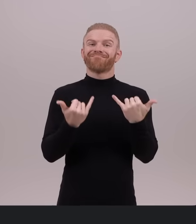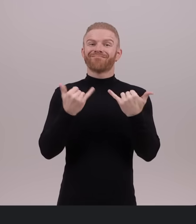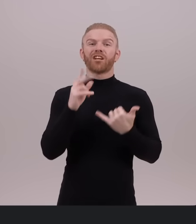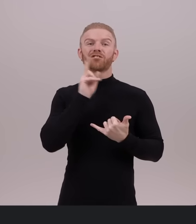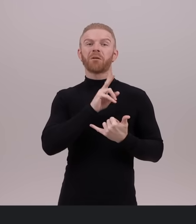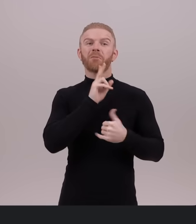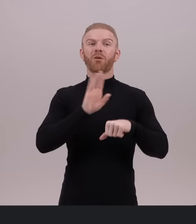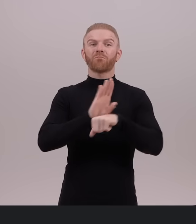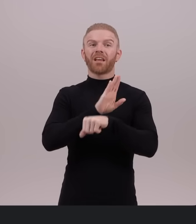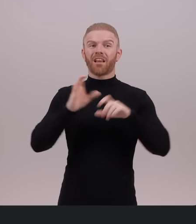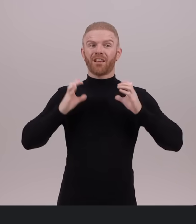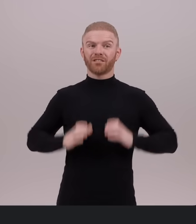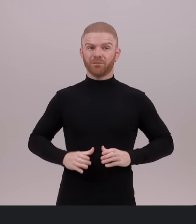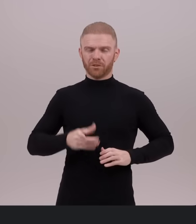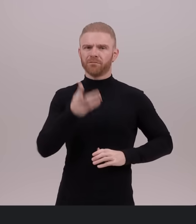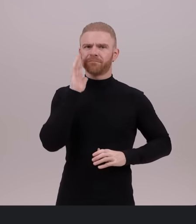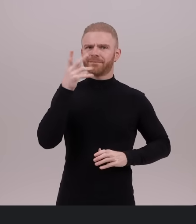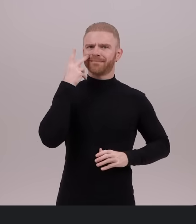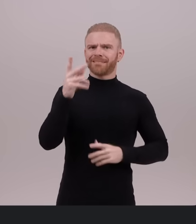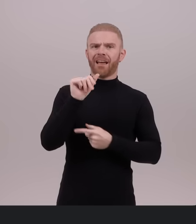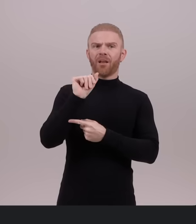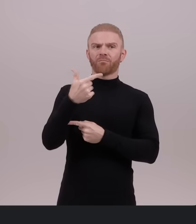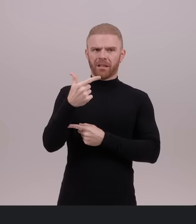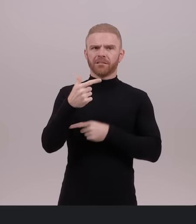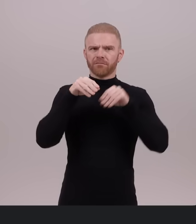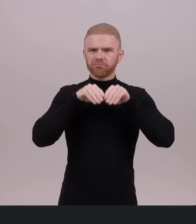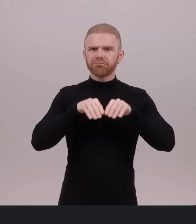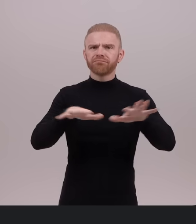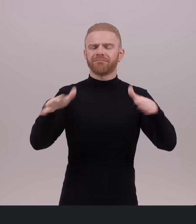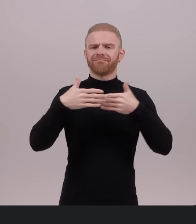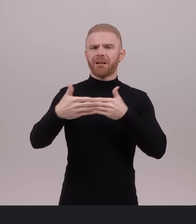you'll soon see Antigravity rolled out in the coming months.